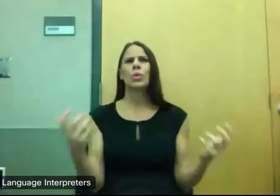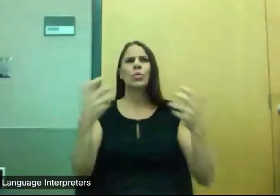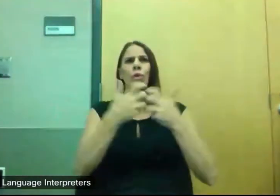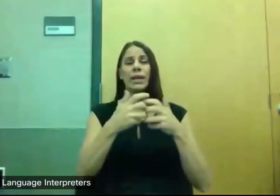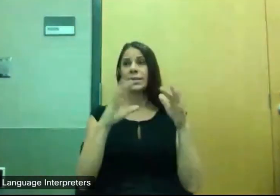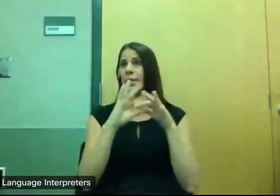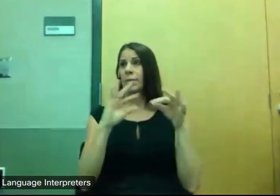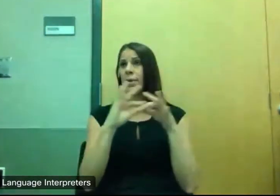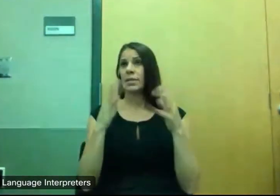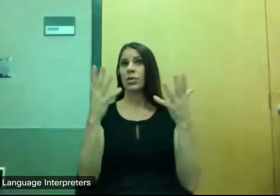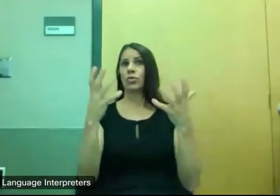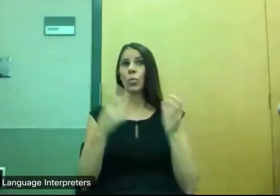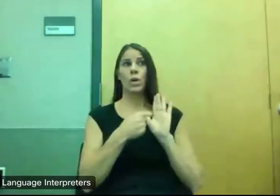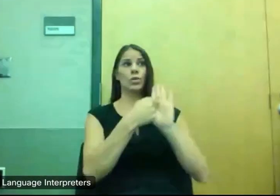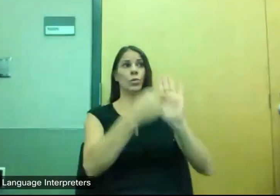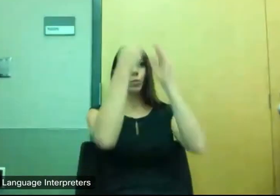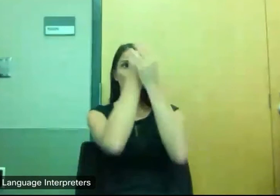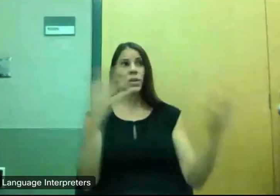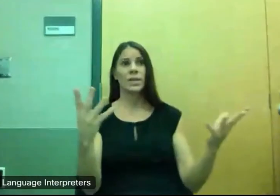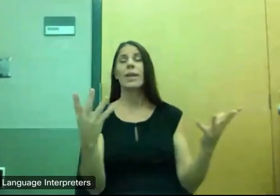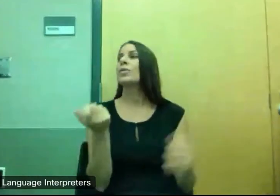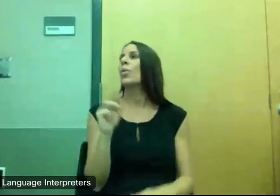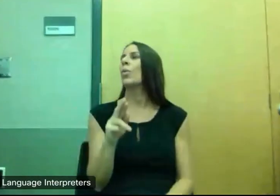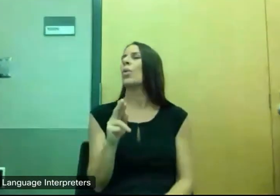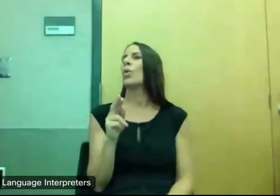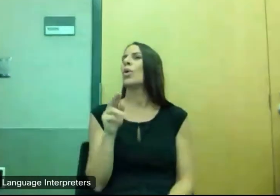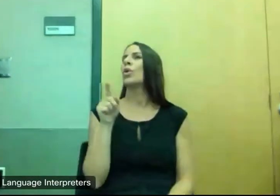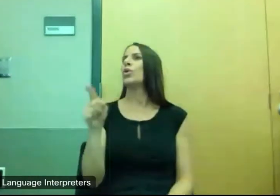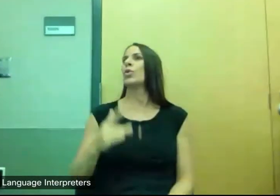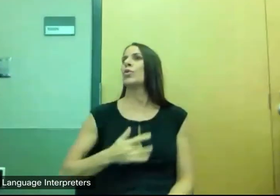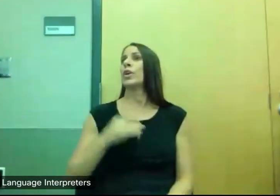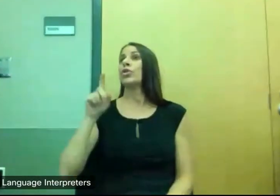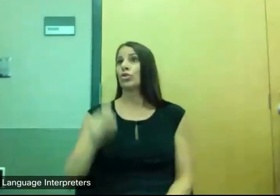want to present and that maybe you feel should be presented from your team versus the message